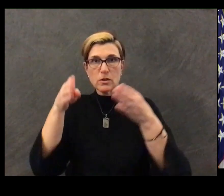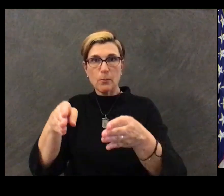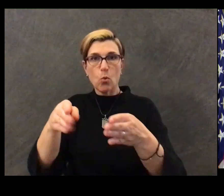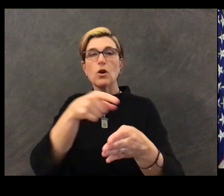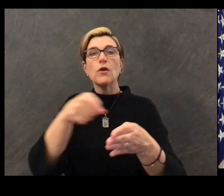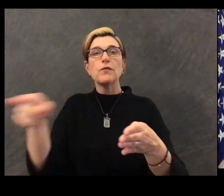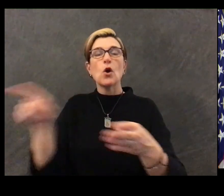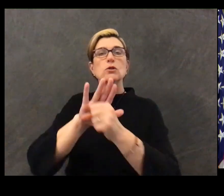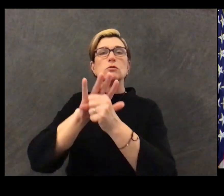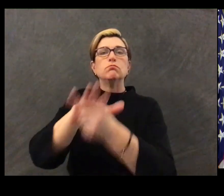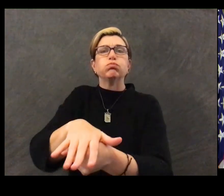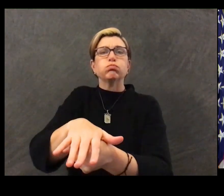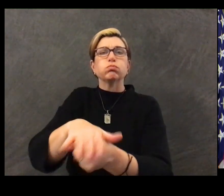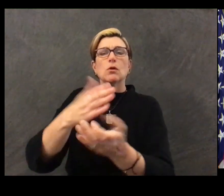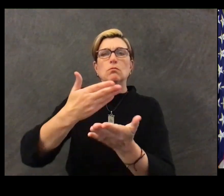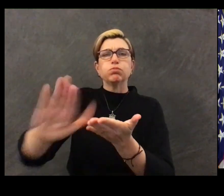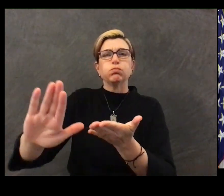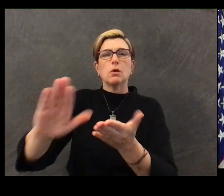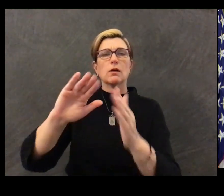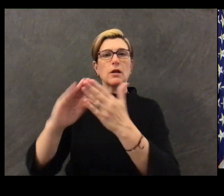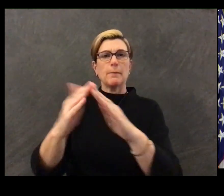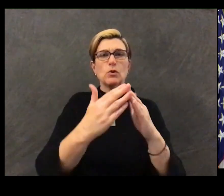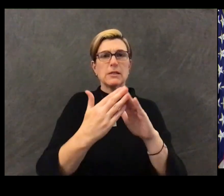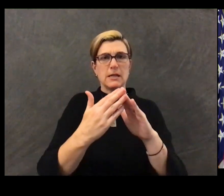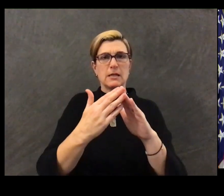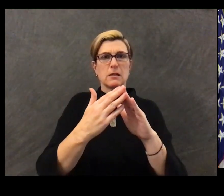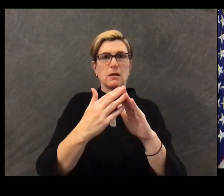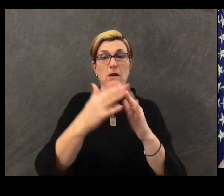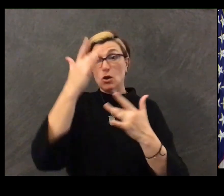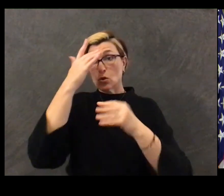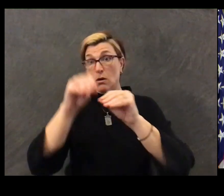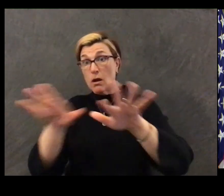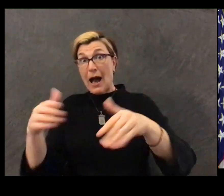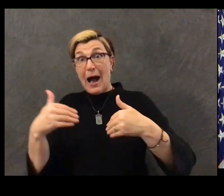impacted by the Korona virus and so ben Carson is